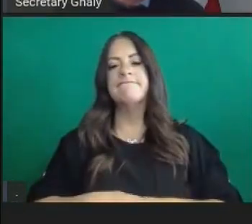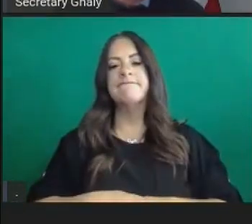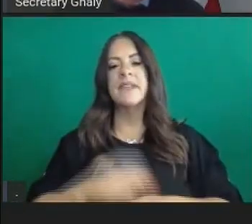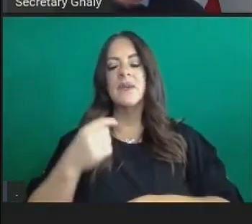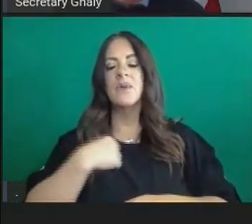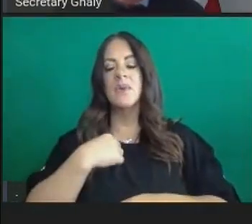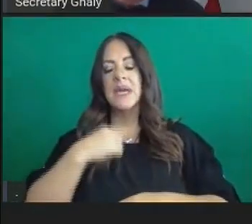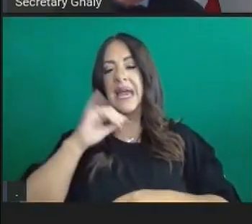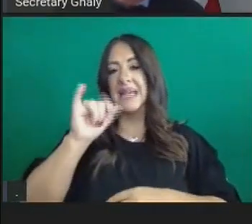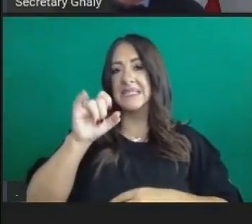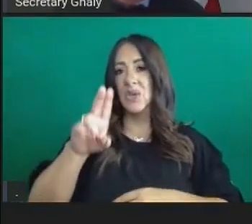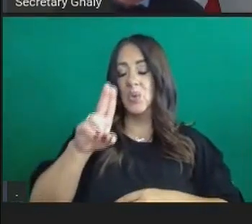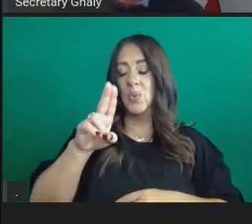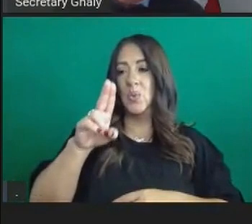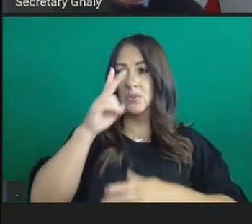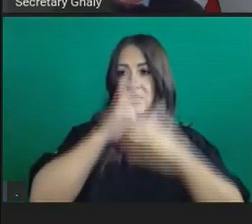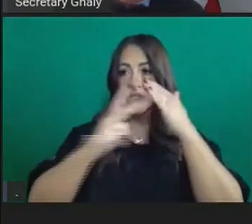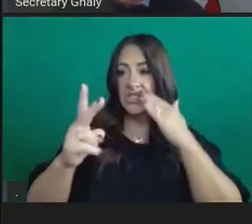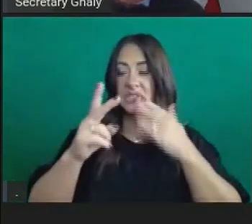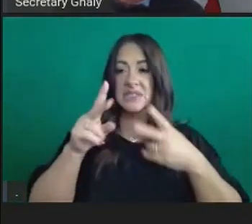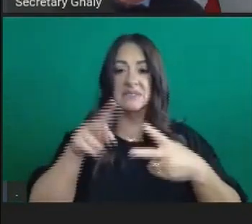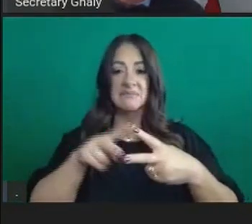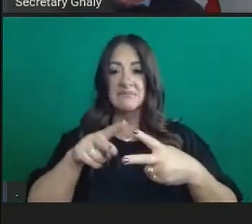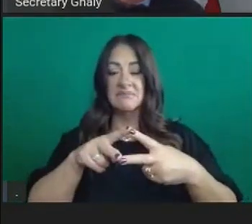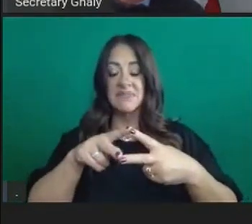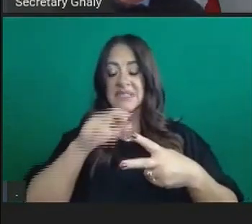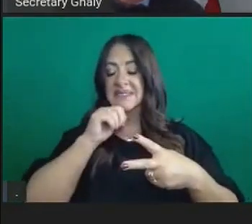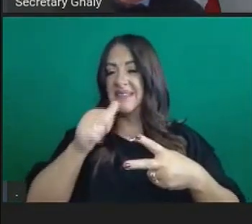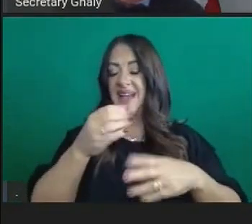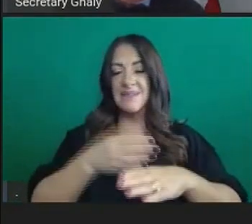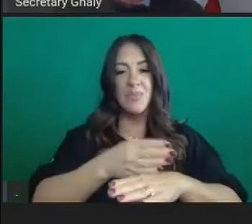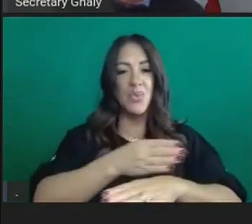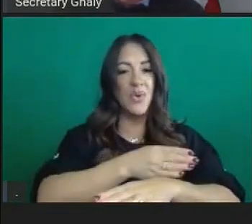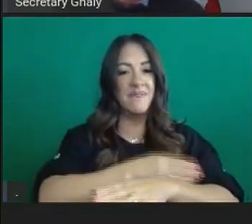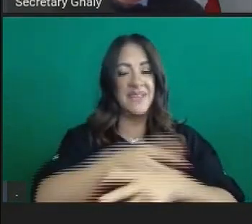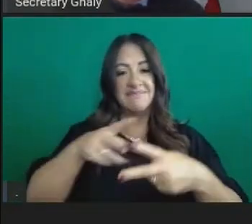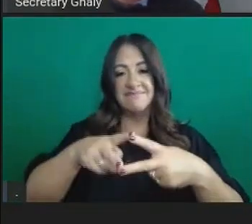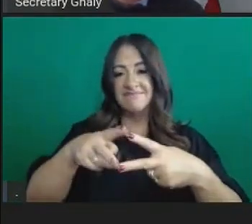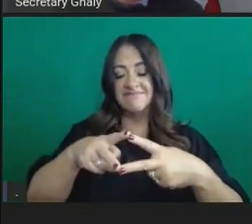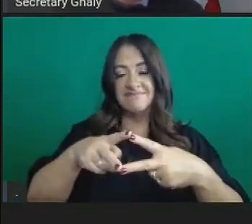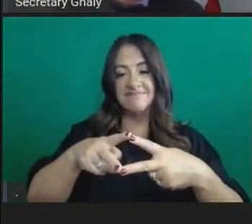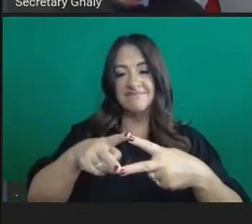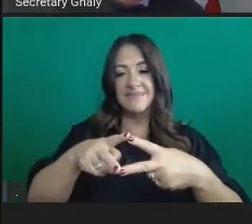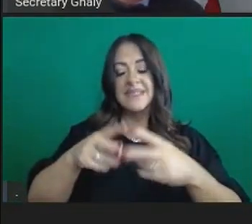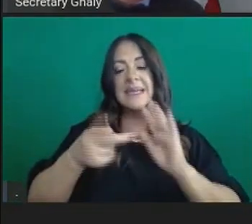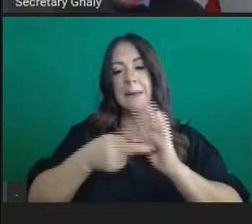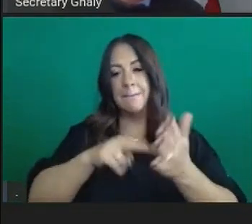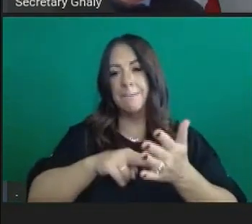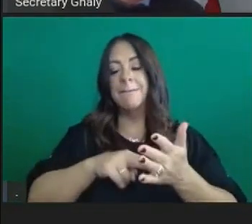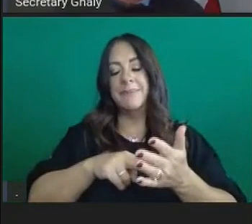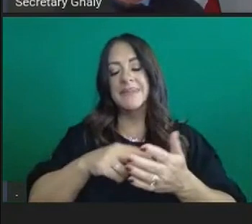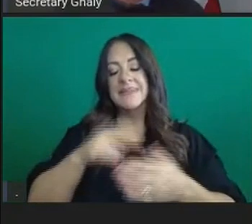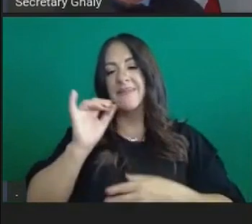ORDER FOR THE TIME BEING. WE -- WE ESSENTIAL I WILL HAVE PROJECTING THAT THE ICU